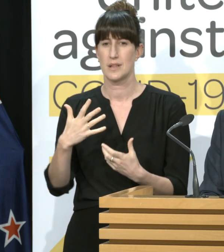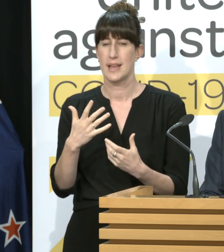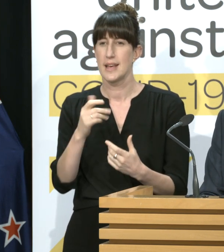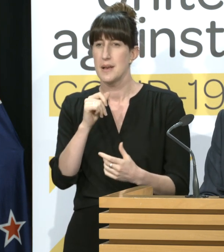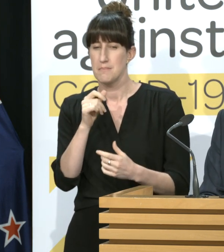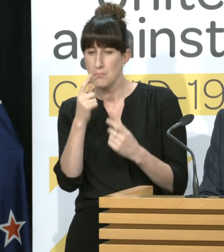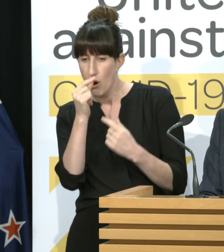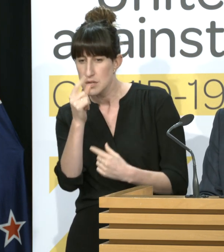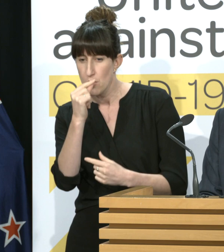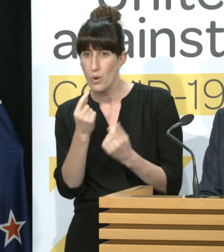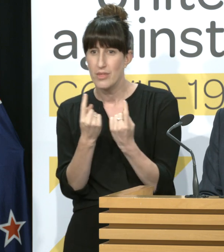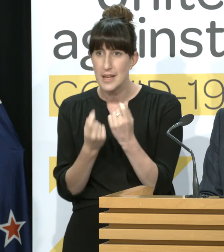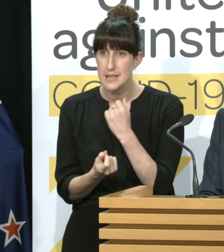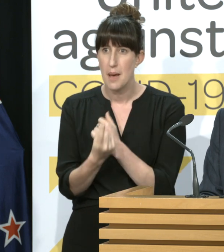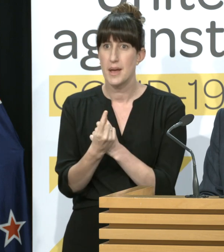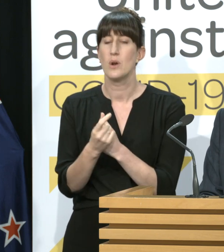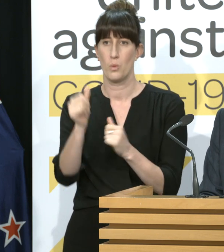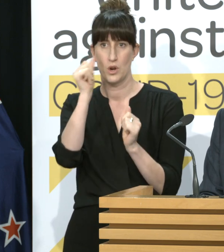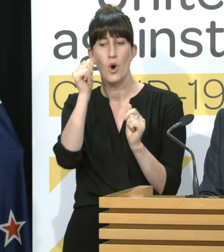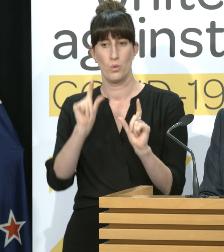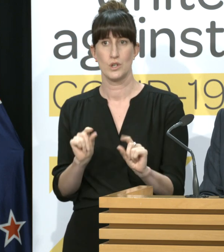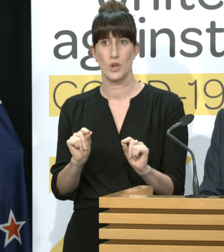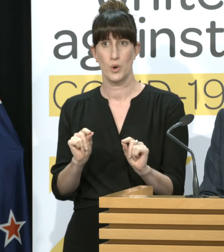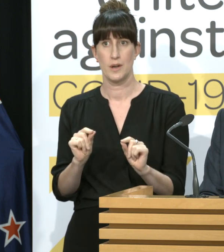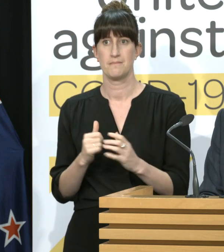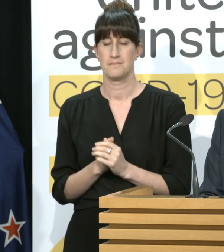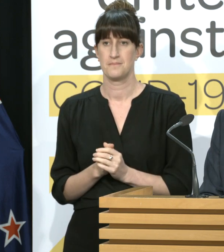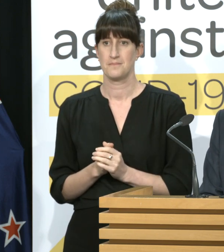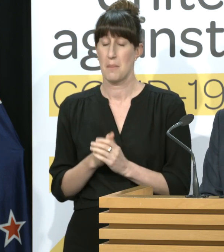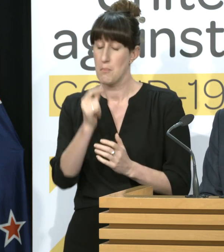any changes to alert levels. The Director General have further comments